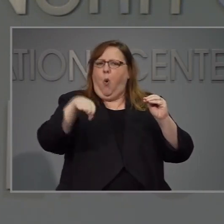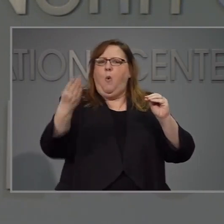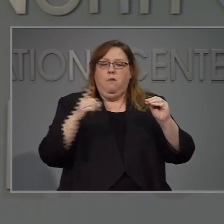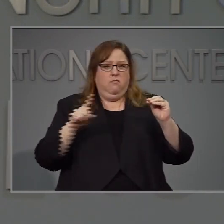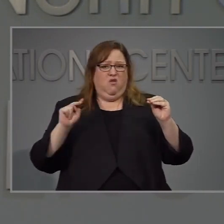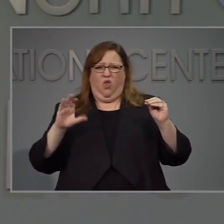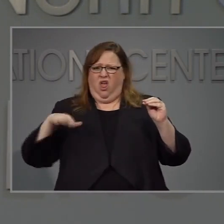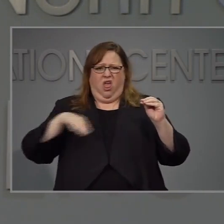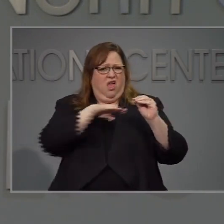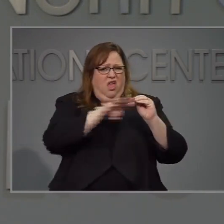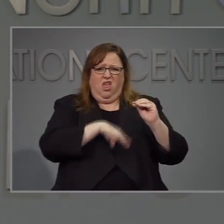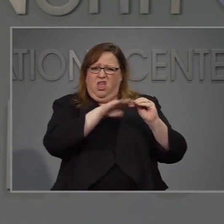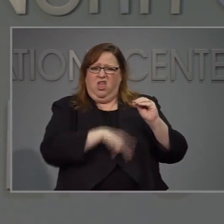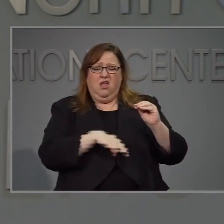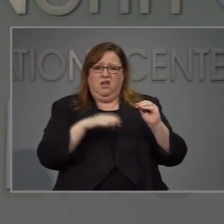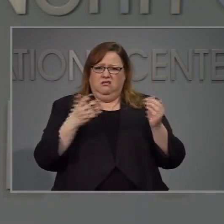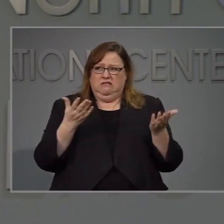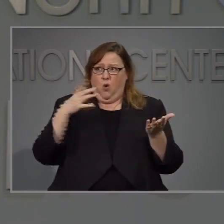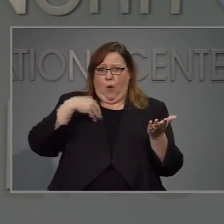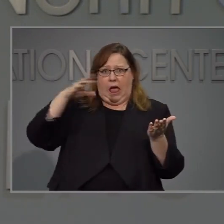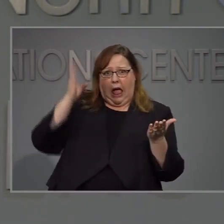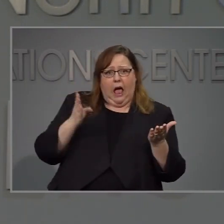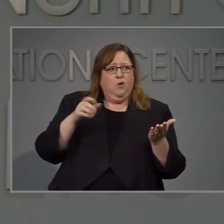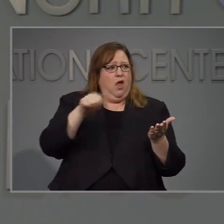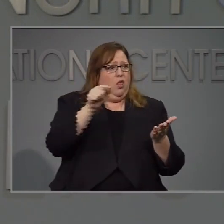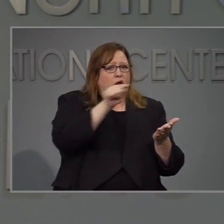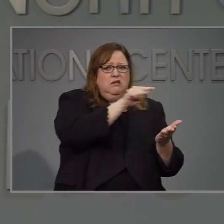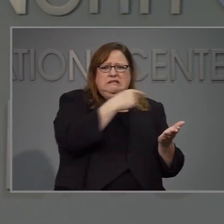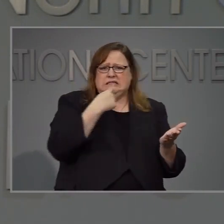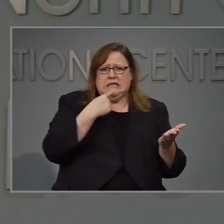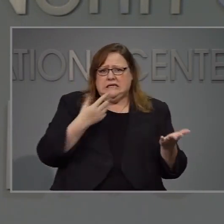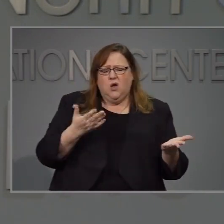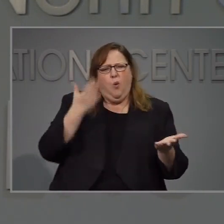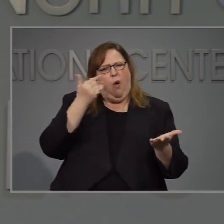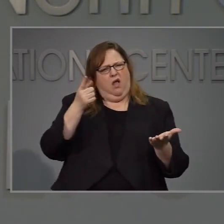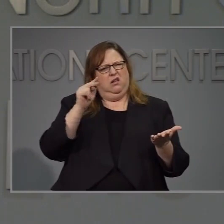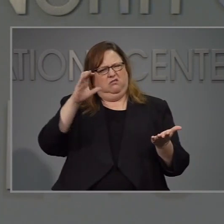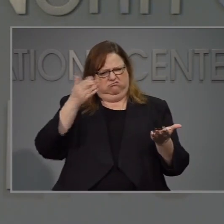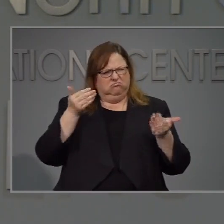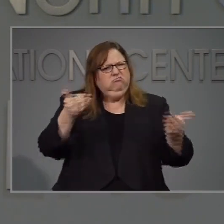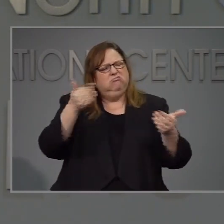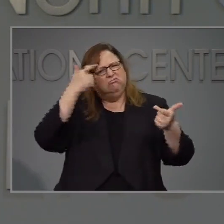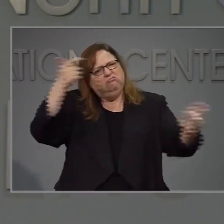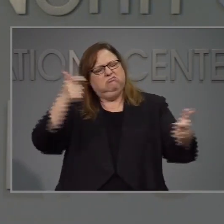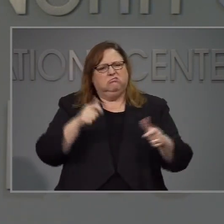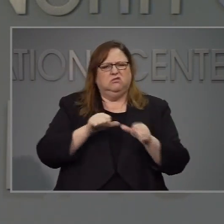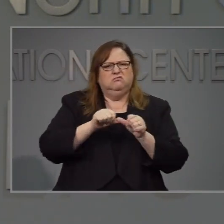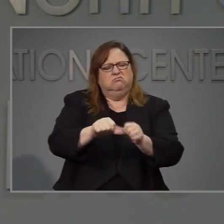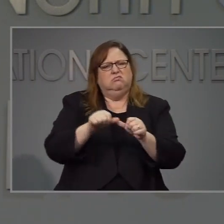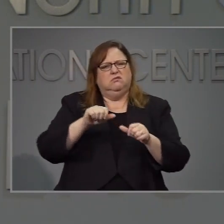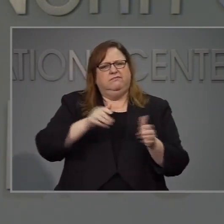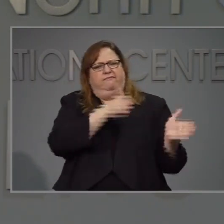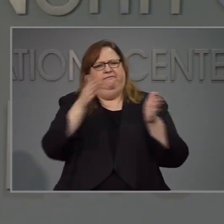DO AT THE GATES AND YOU KNOW NORTH CAROLINA BILL IS NOT MEETING THE THEN MARCH THAT BY THE WHITE HOUSE AND OTHER PLACES. 2. THE U.S. OPEN UP FURTHER. WHAT YOU KNOW WHAT IS THAT THAT MAKE YOU BOTH FEEL CONFIDENT THAT YOU CAN GO